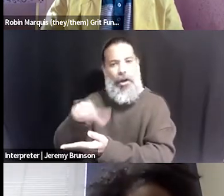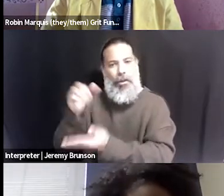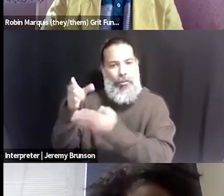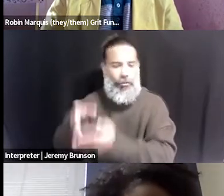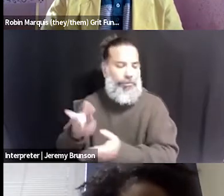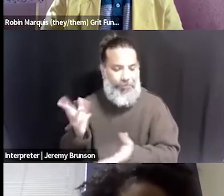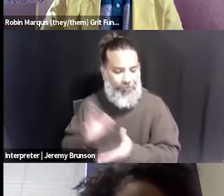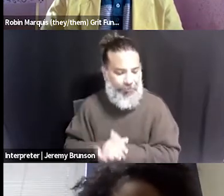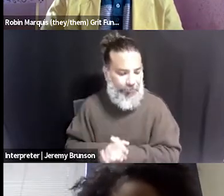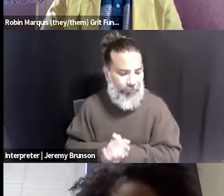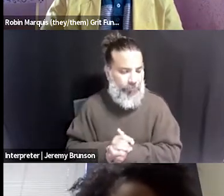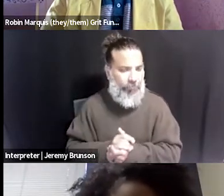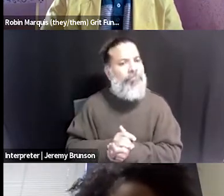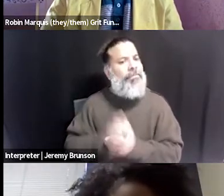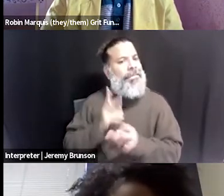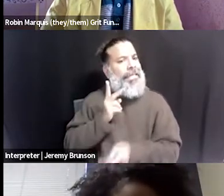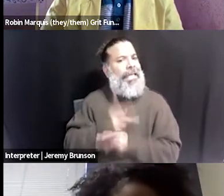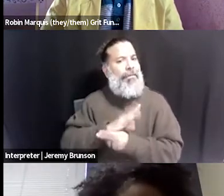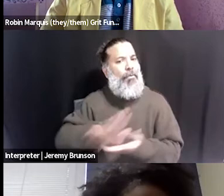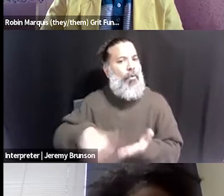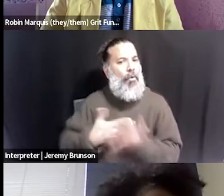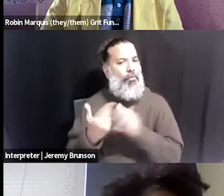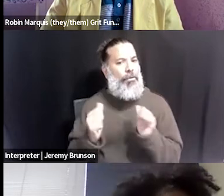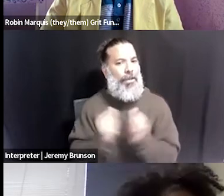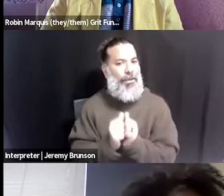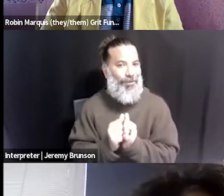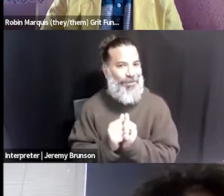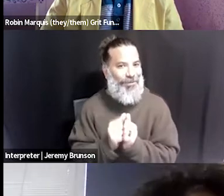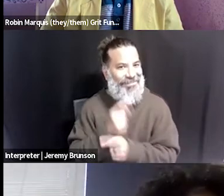keep it all together. You want to have that.